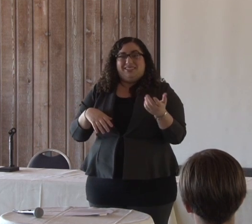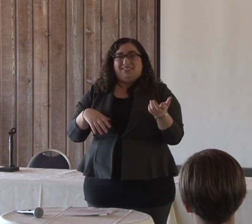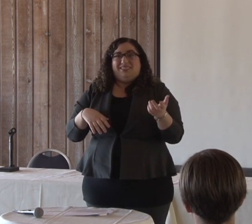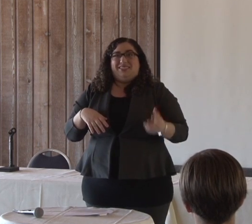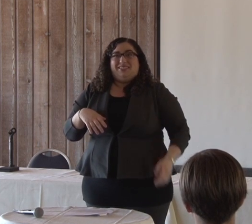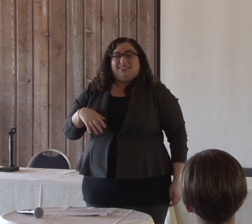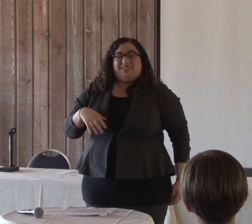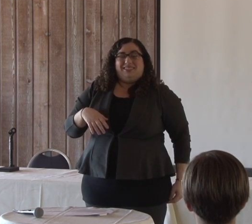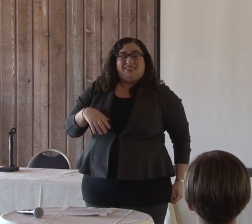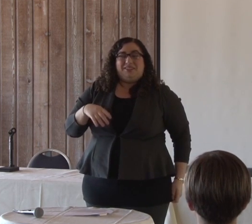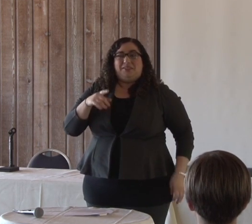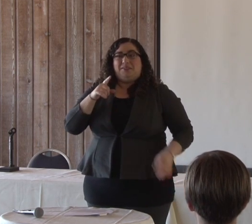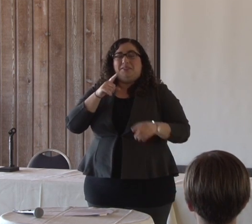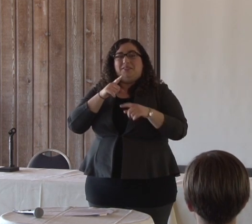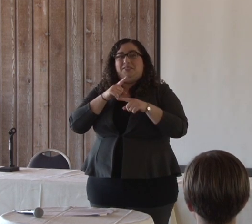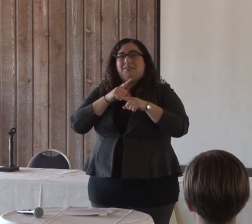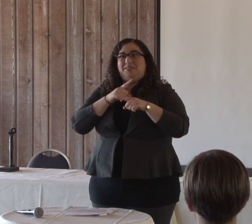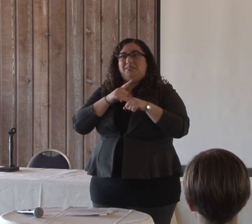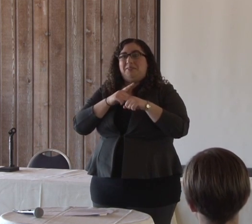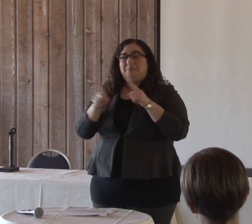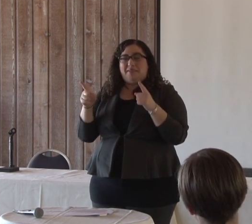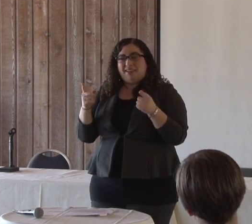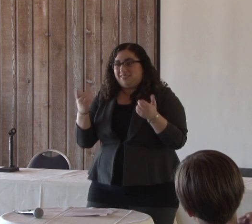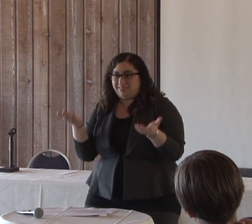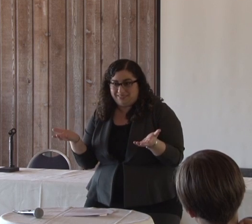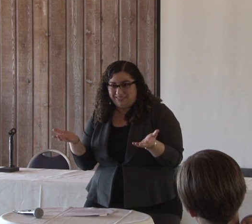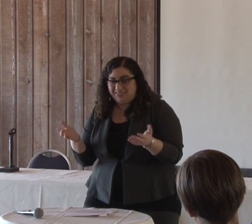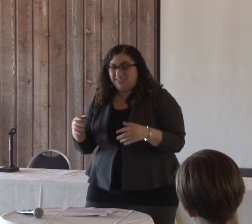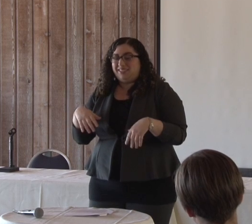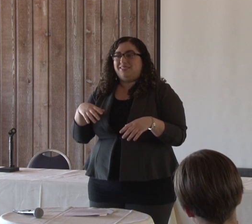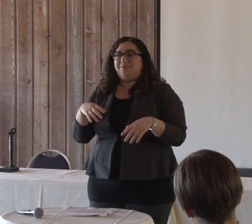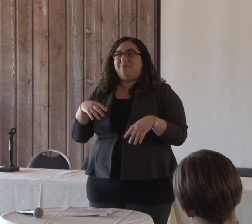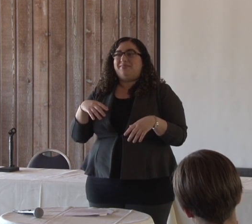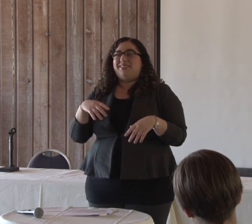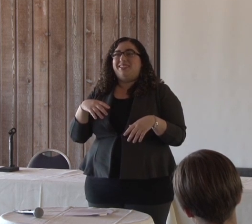Could know everything A to Z about every single subject why would they be an interpreter?